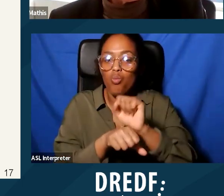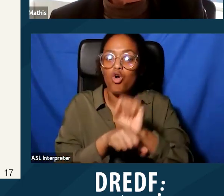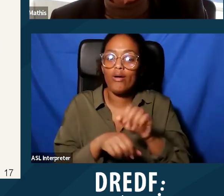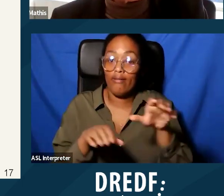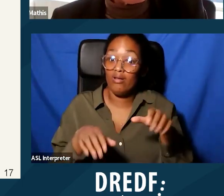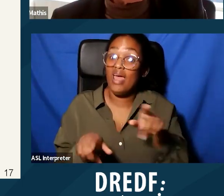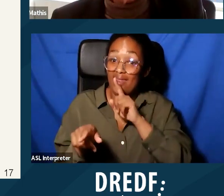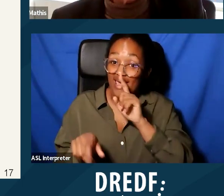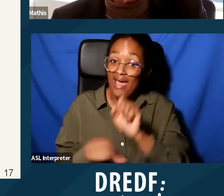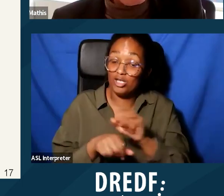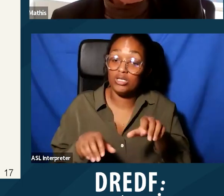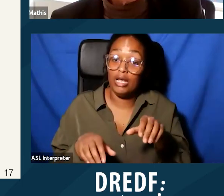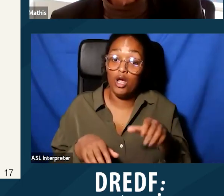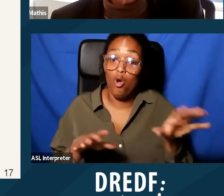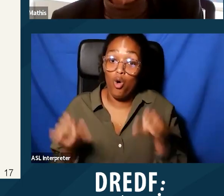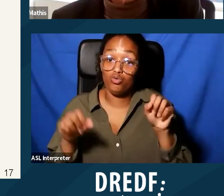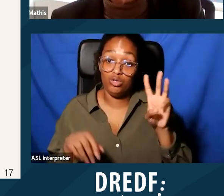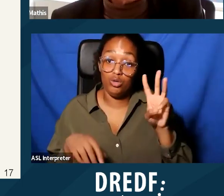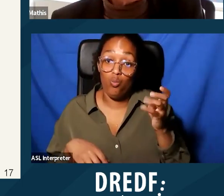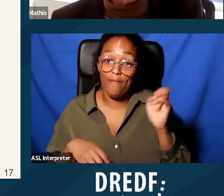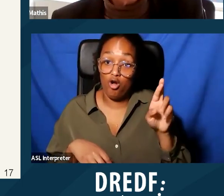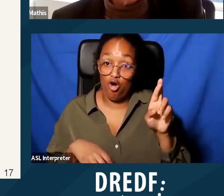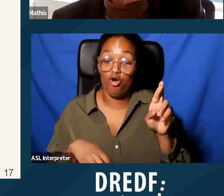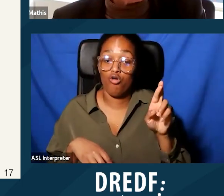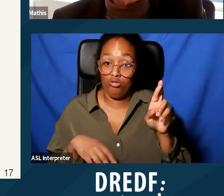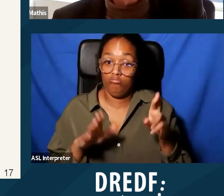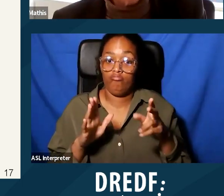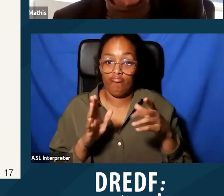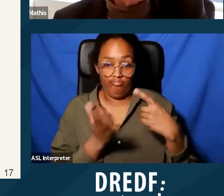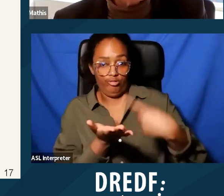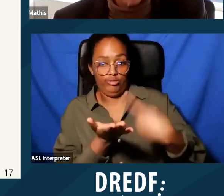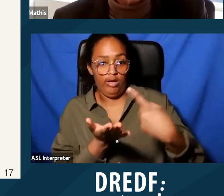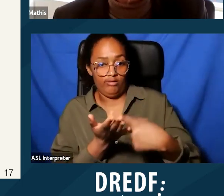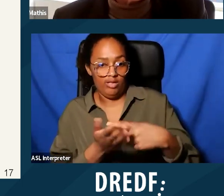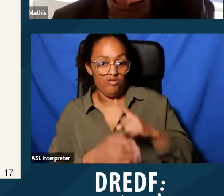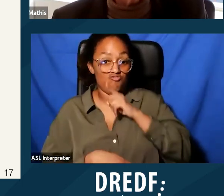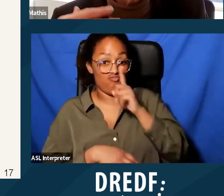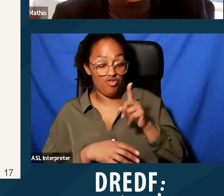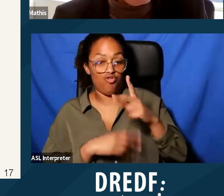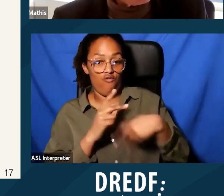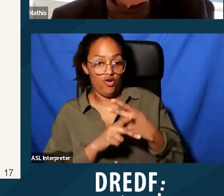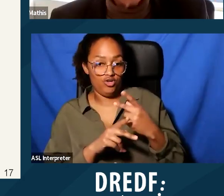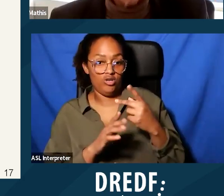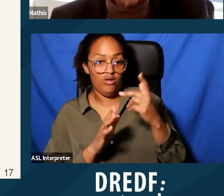the original version of this lawsuit, explaining what was going on. And now